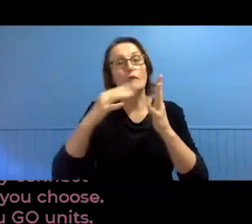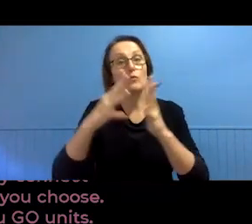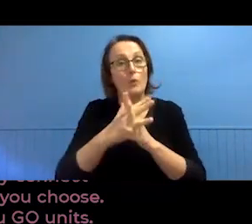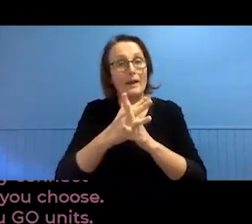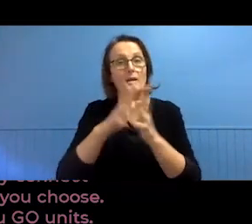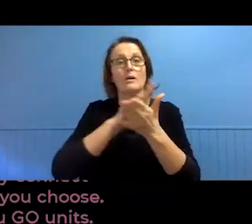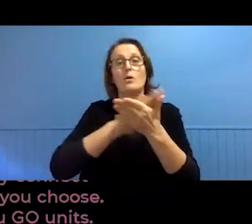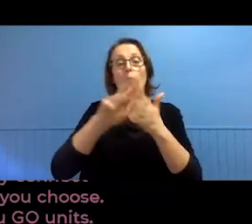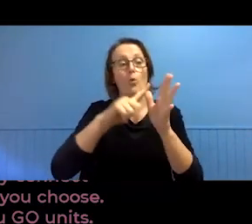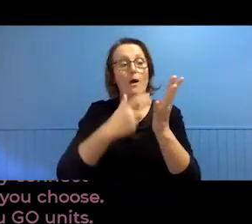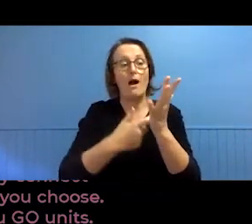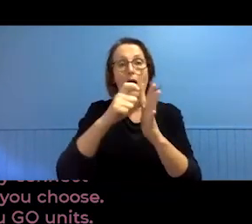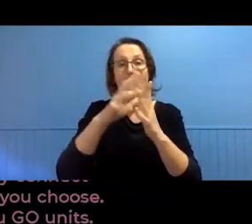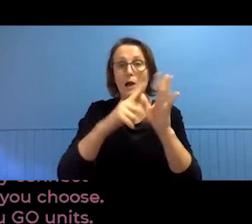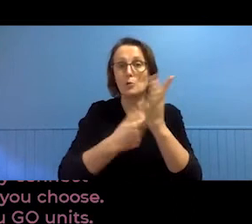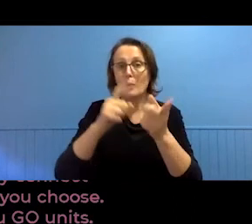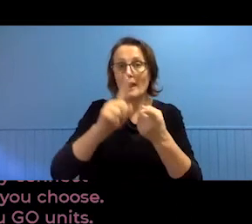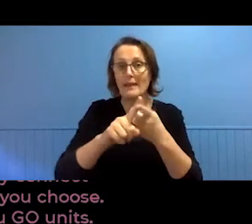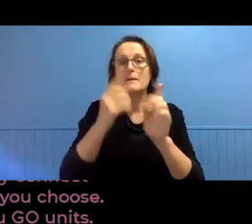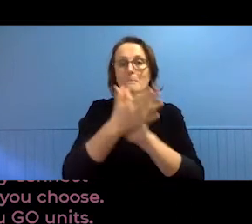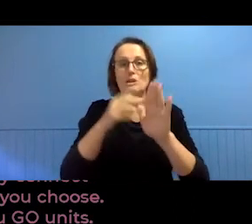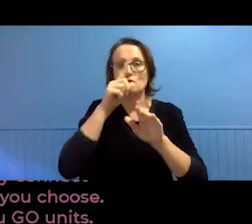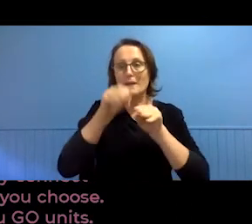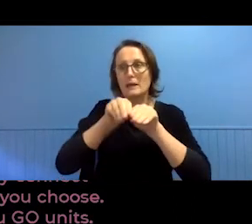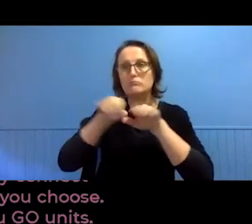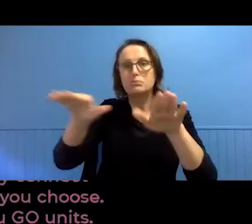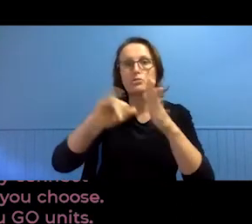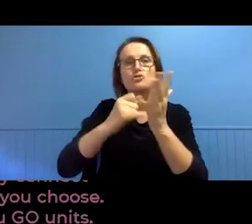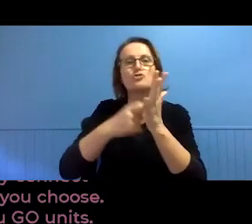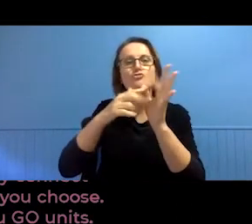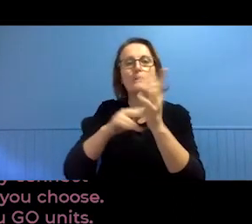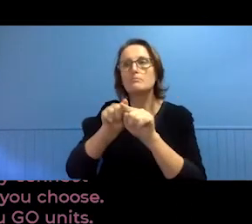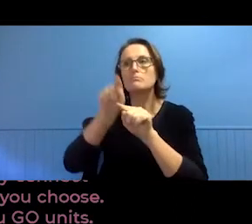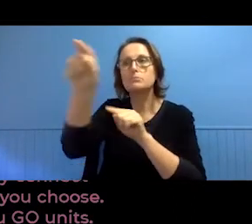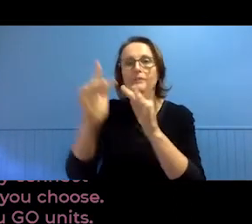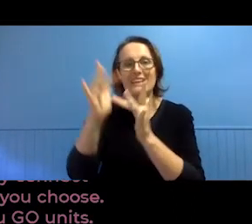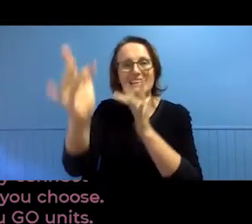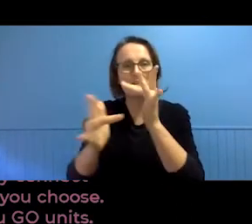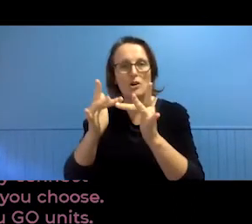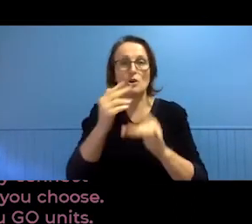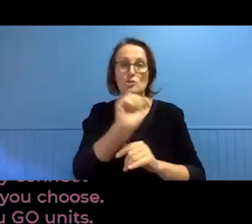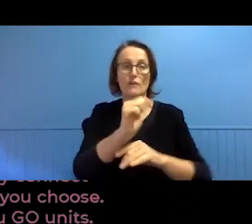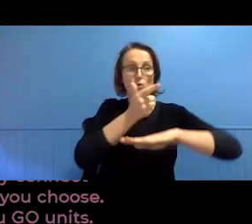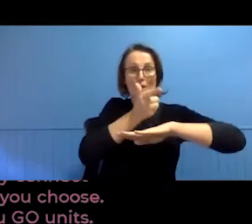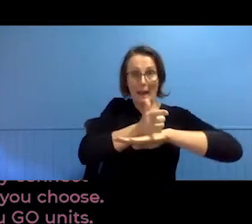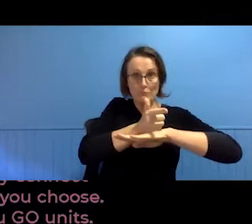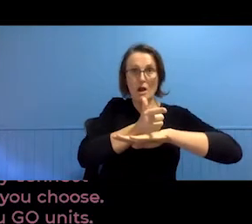equipment that lets you stream to the internet. So it's your interface between your cameras and what's happening on stage and the online